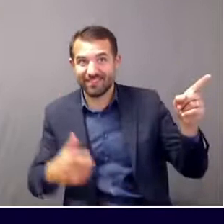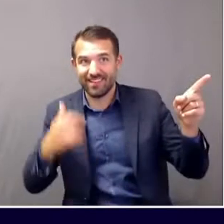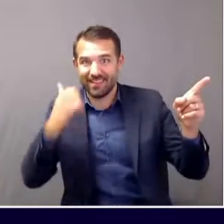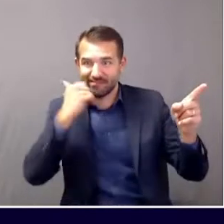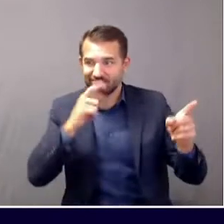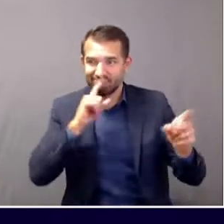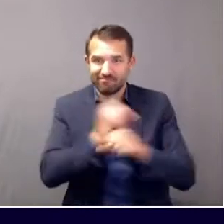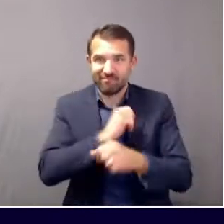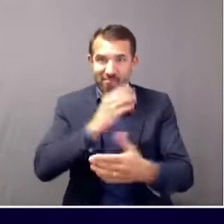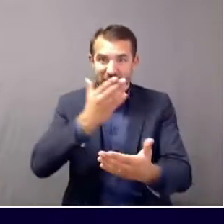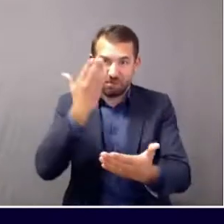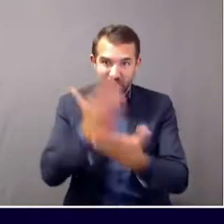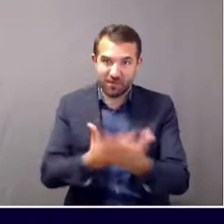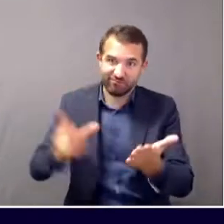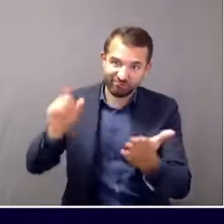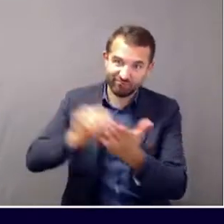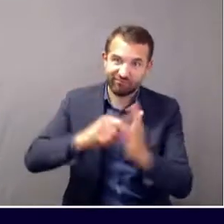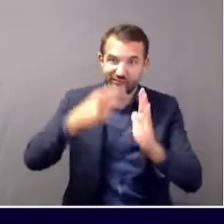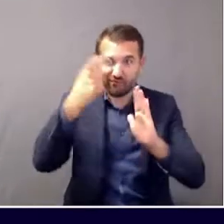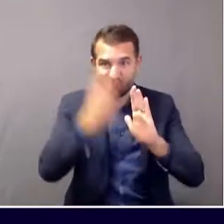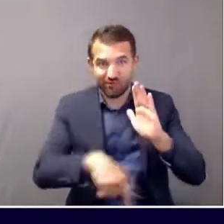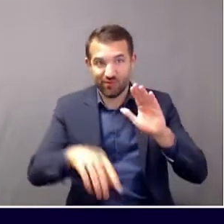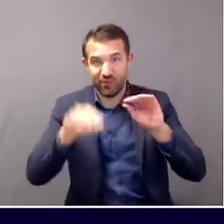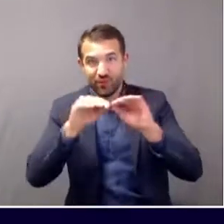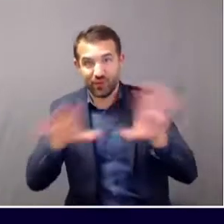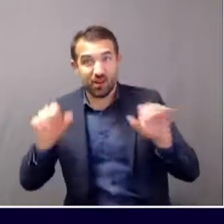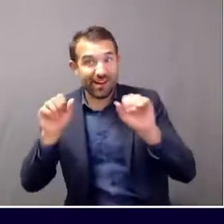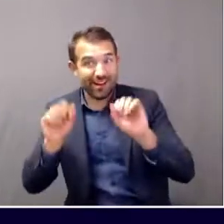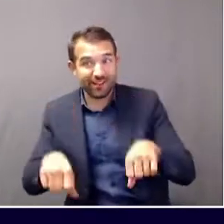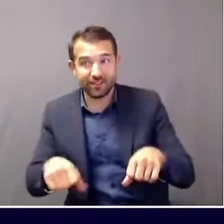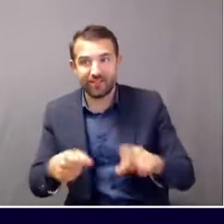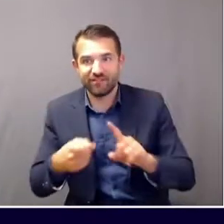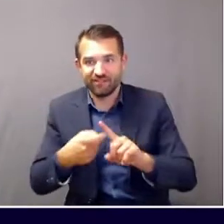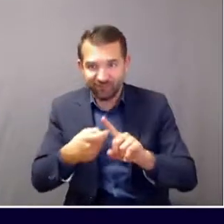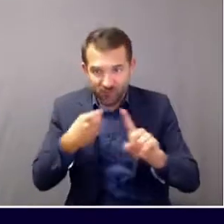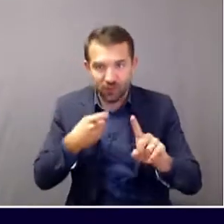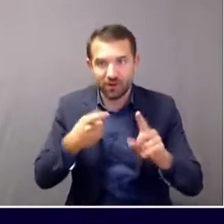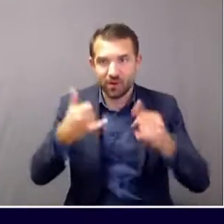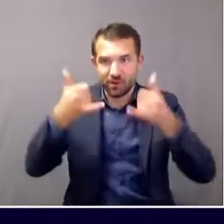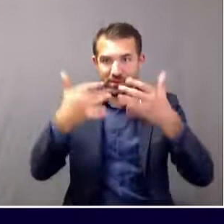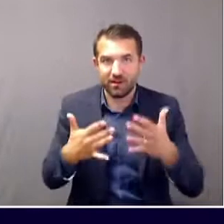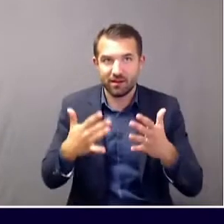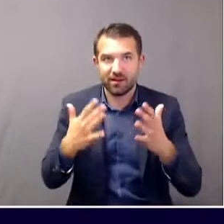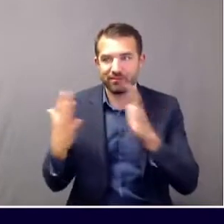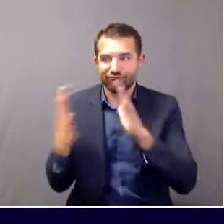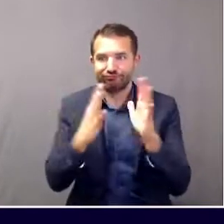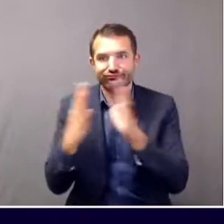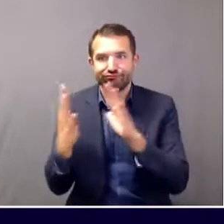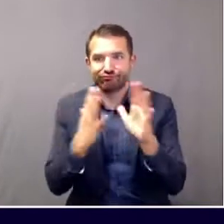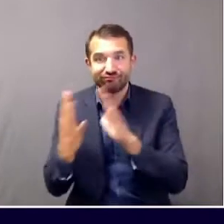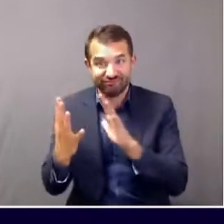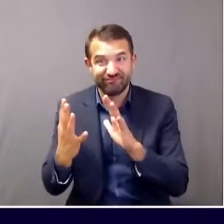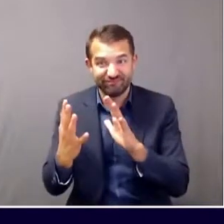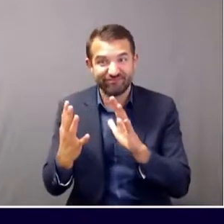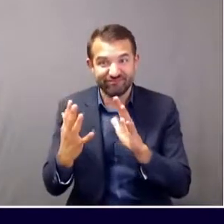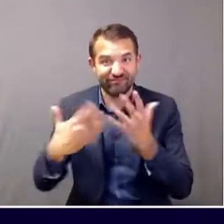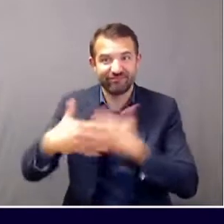occur went from players being on the ice even though they're a